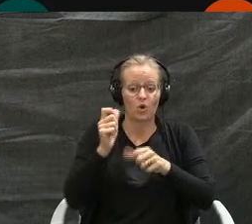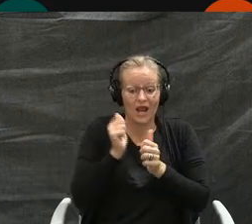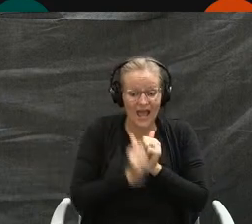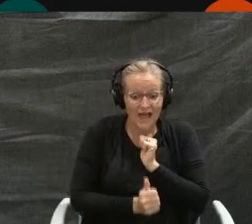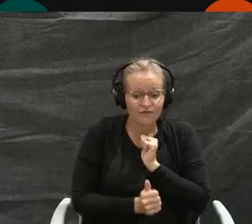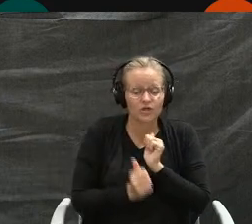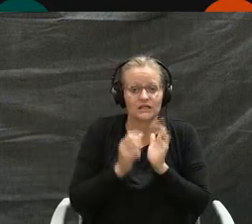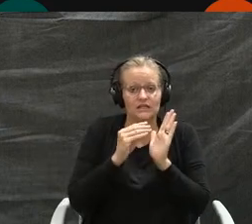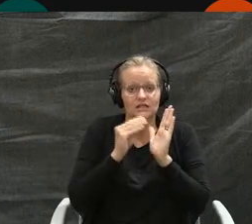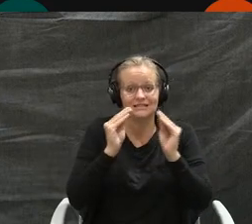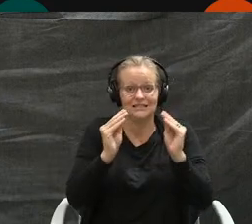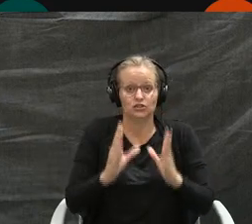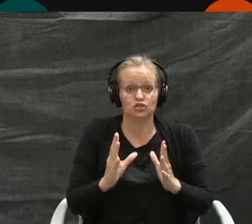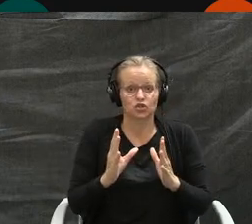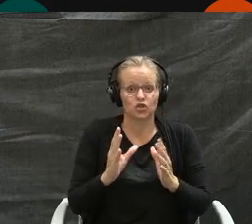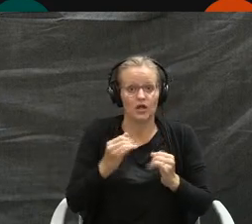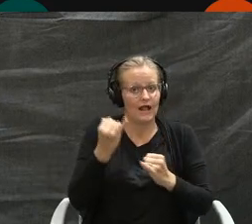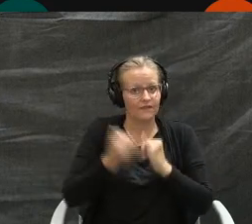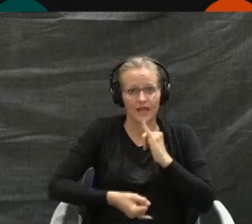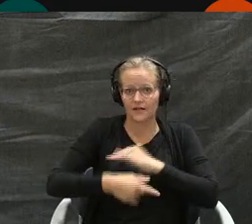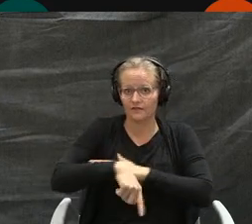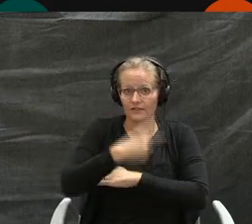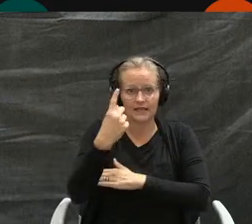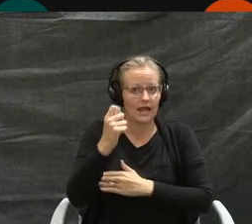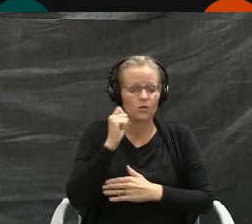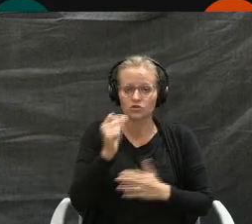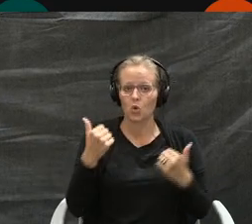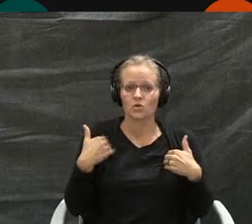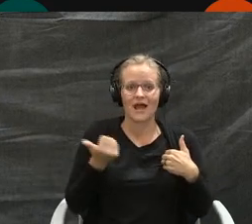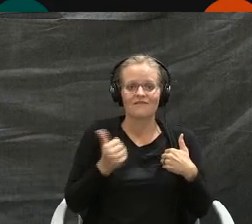there really wouldn't be any. Any crept into the day because